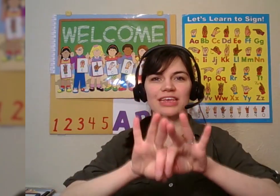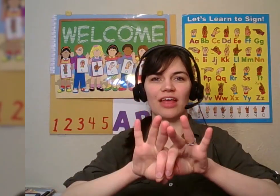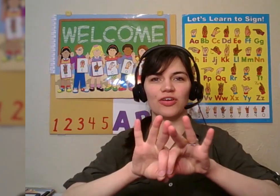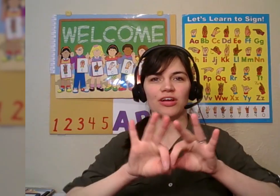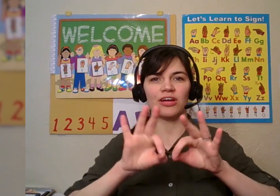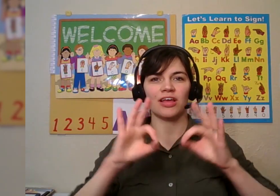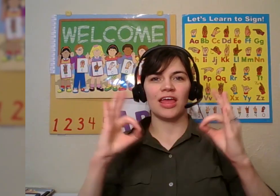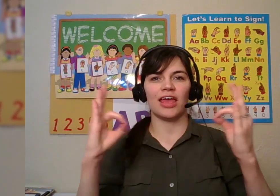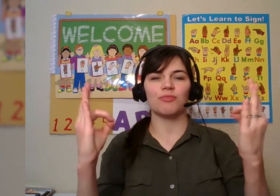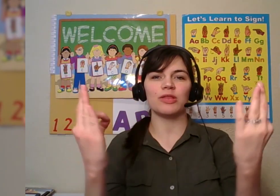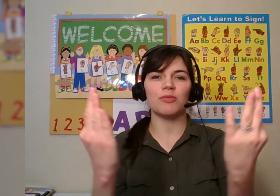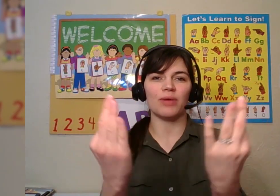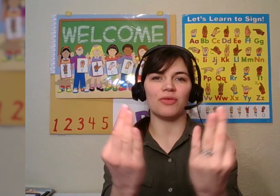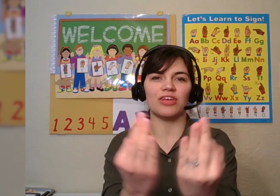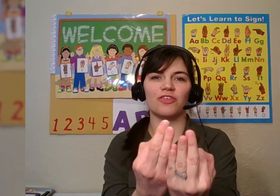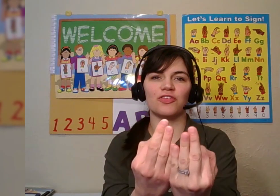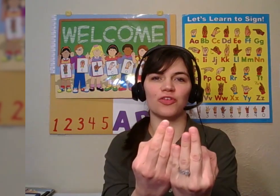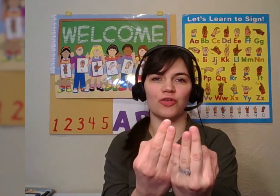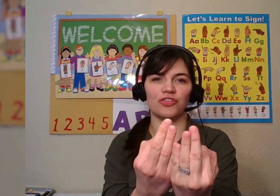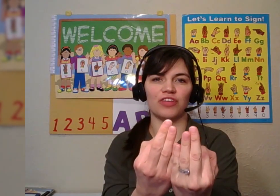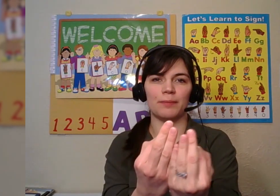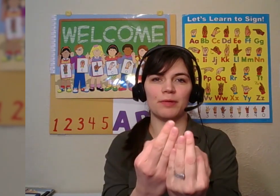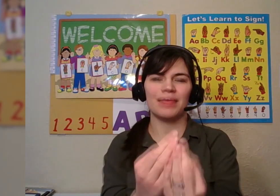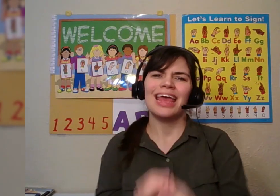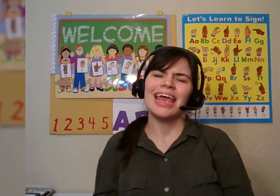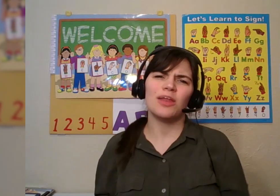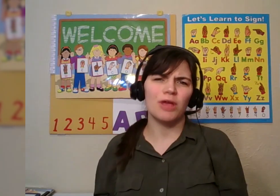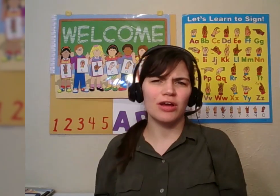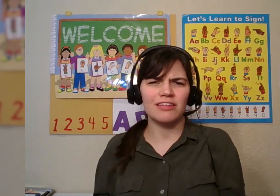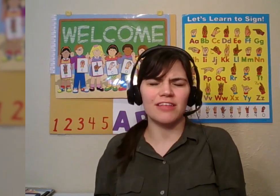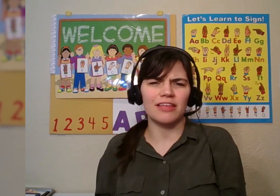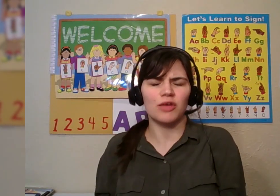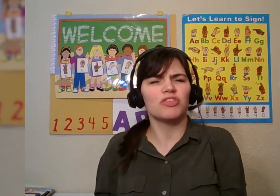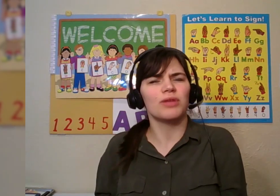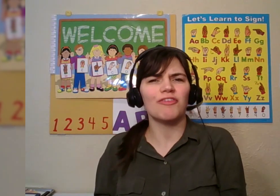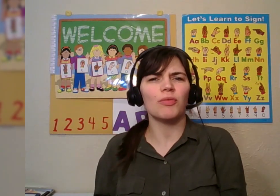and bring them around in a circle shape. In American sign language, whenever we